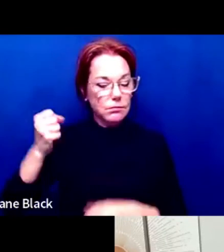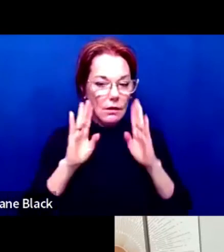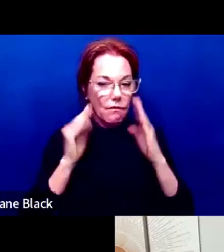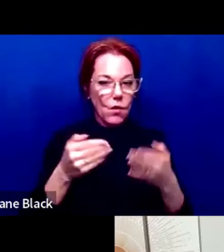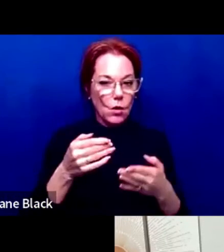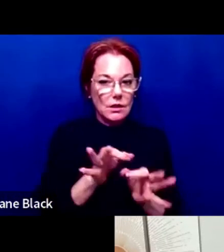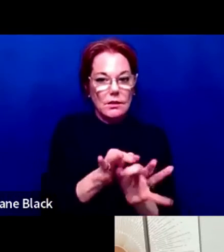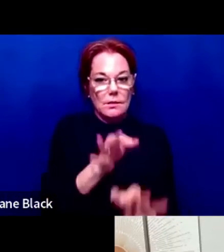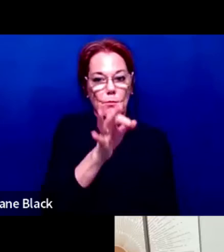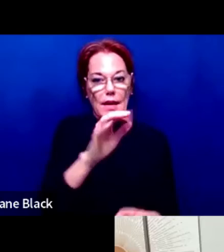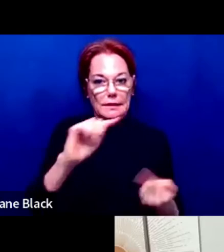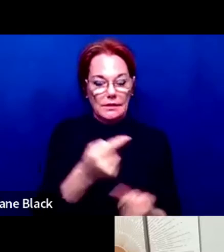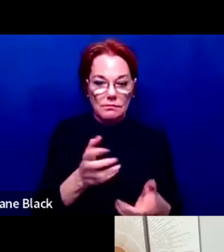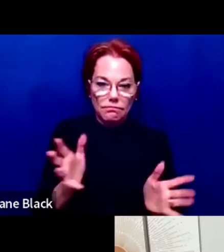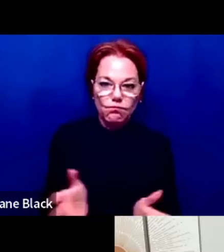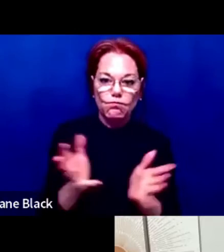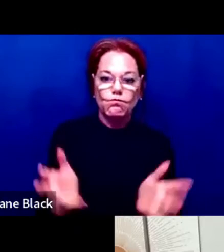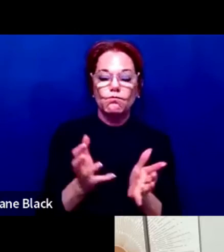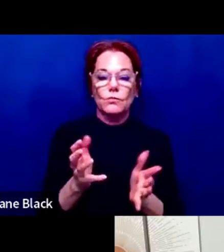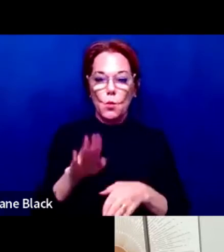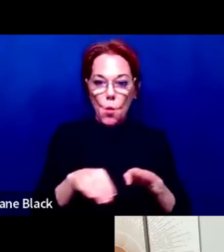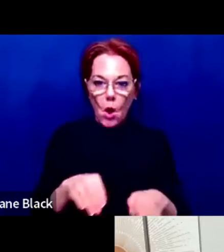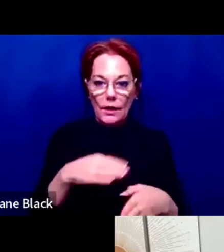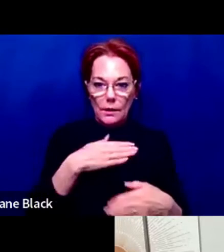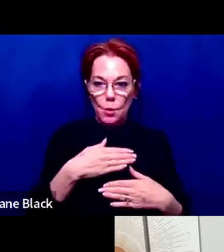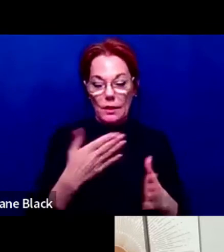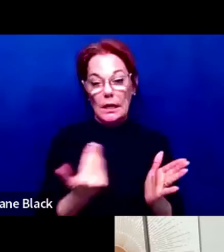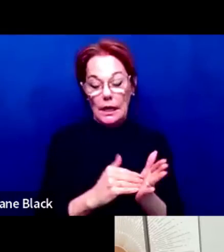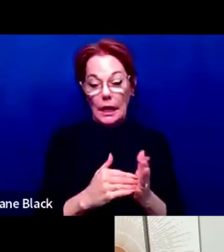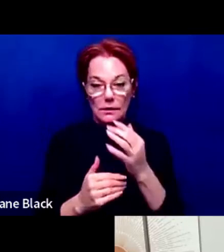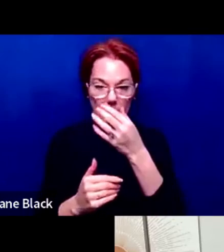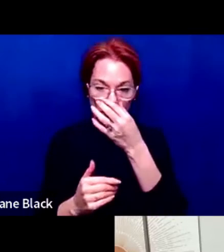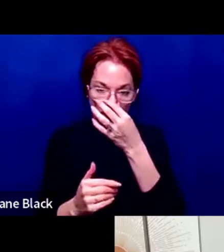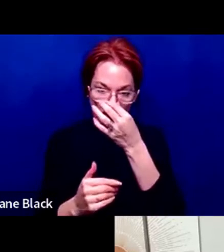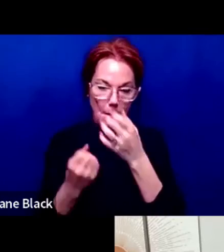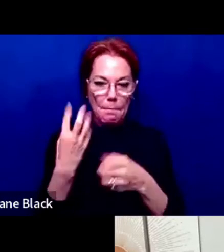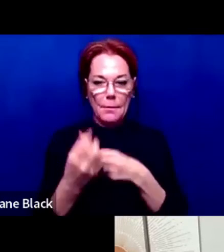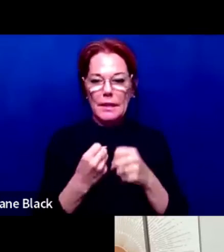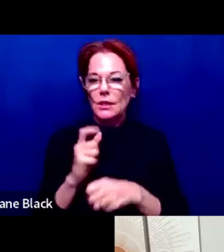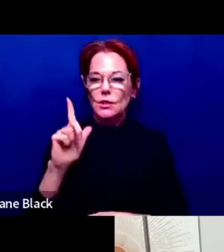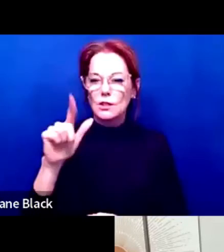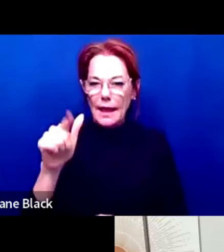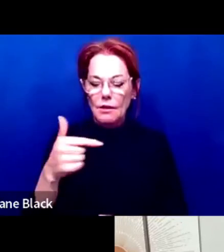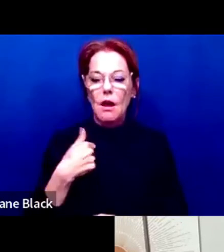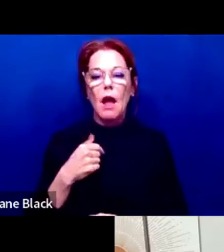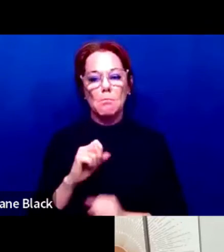breathing, all those good things. 13 years later, I decided to go back to class, and I just continue to get straight